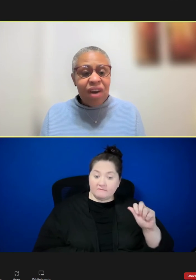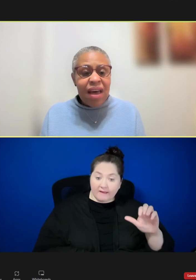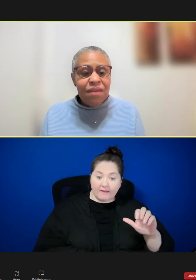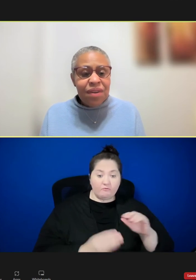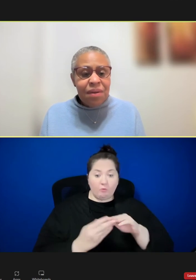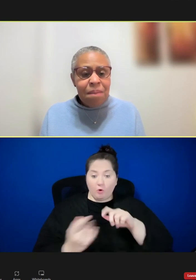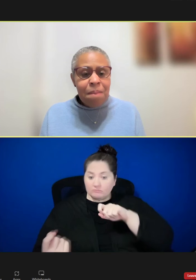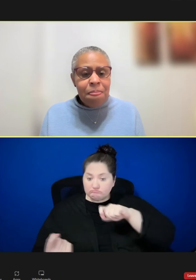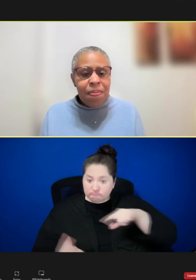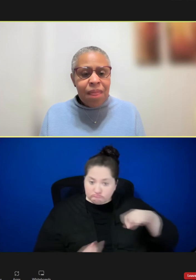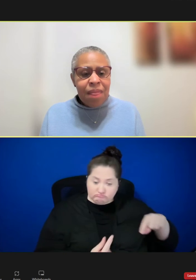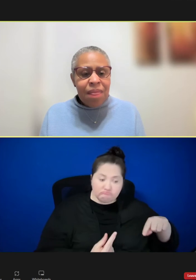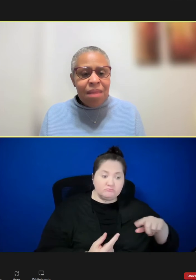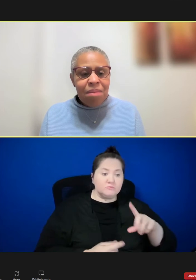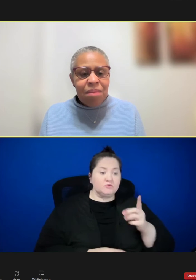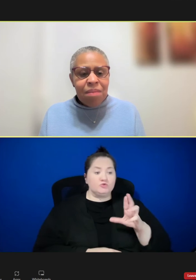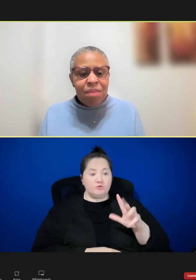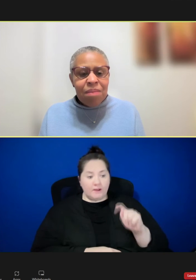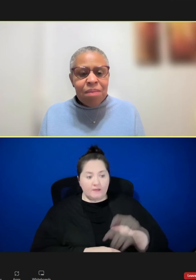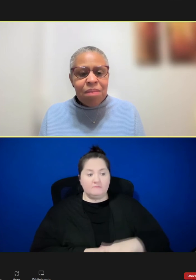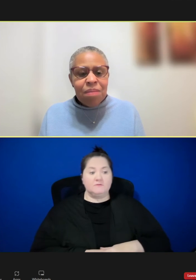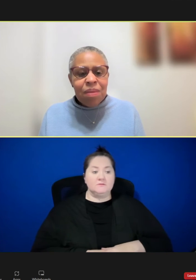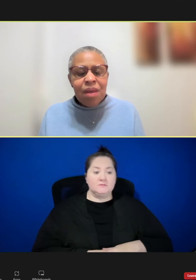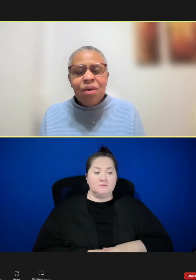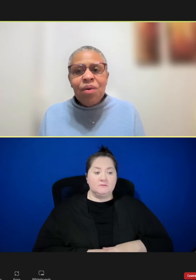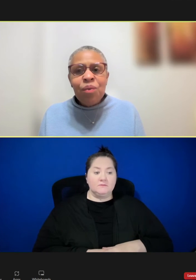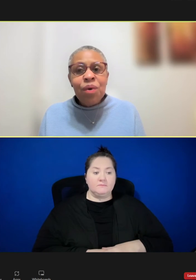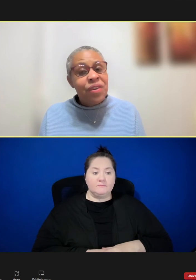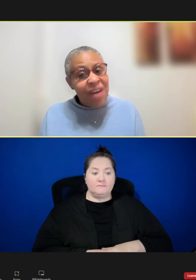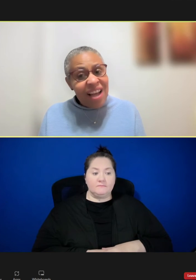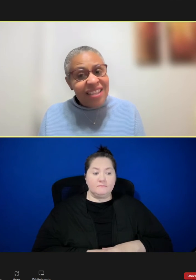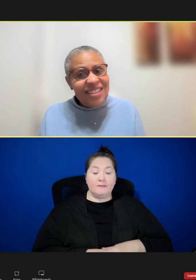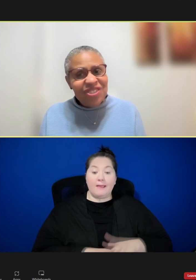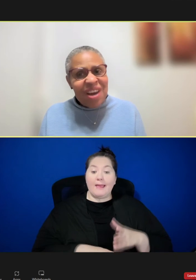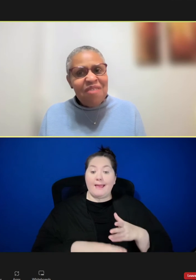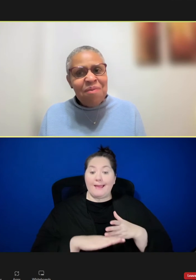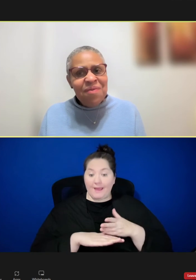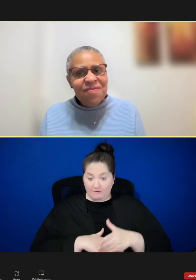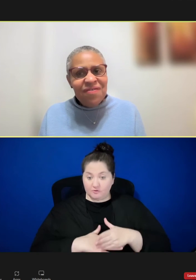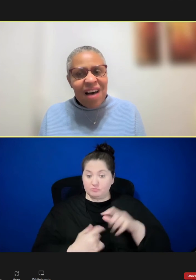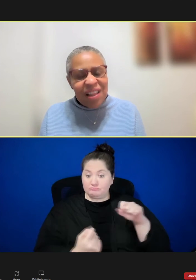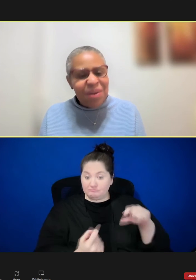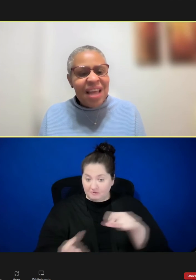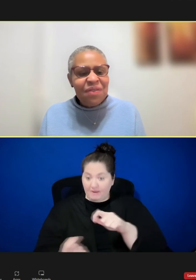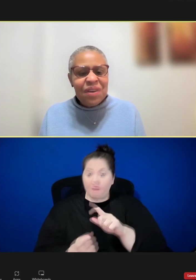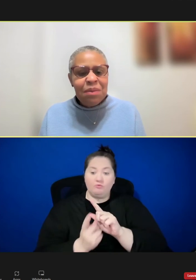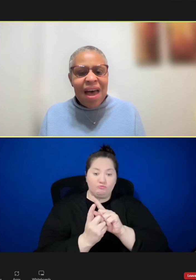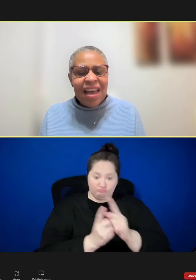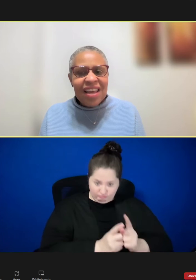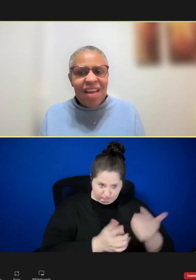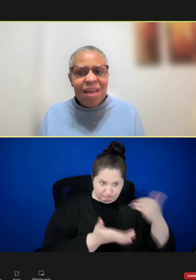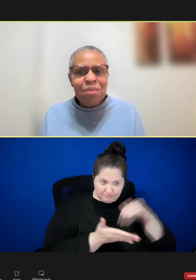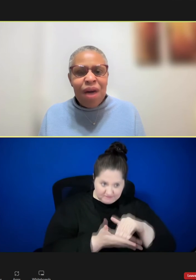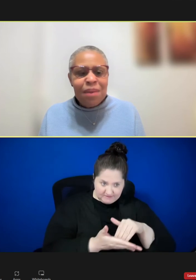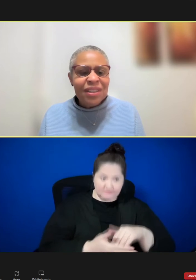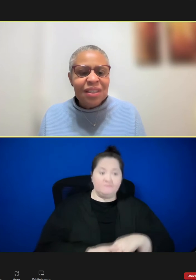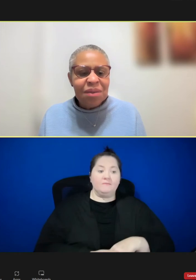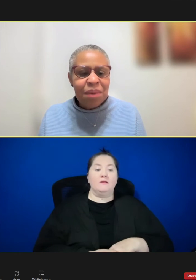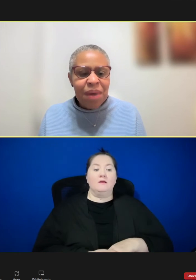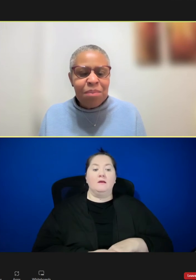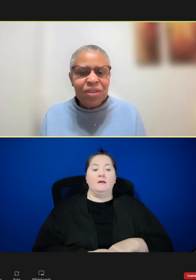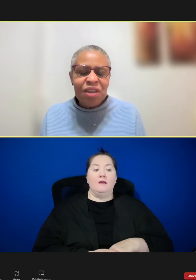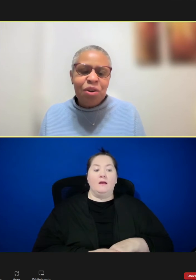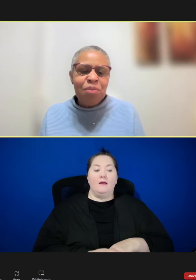draft. We will revise the draft following that feedback and promise to present our